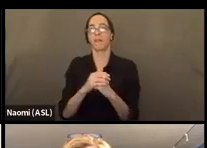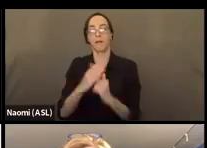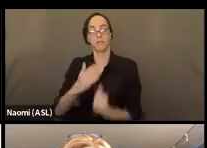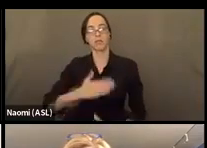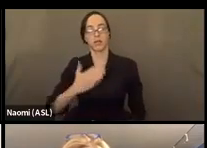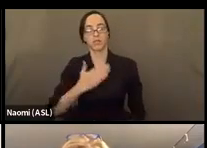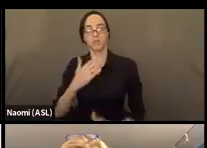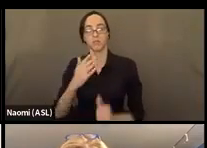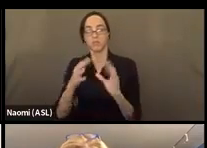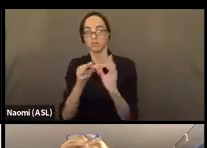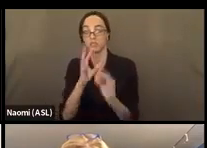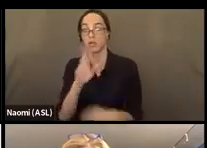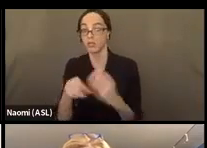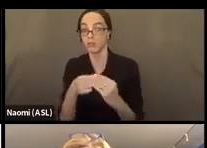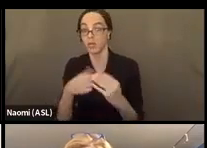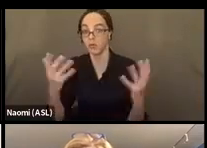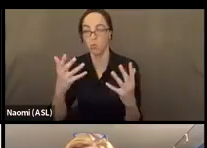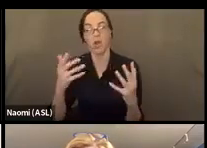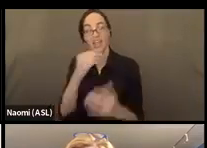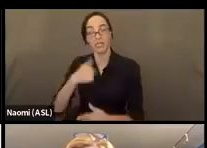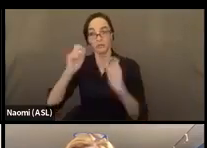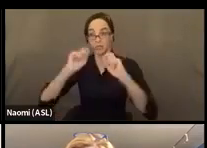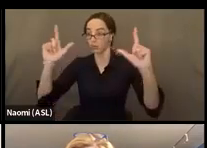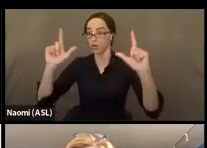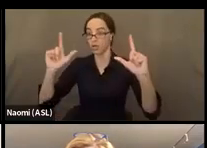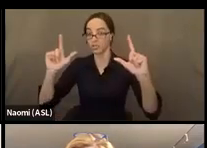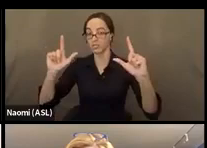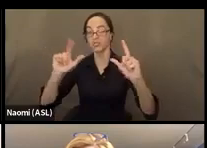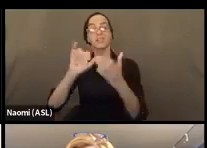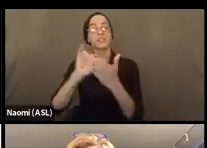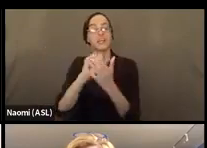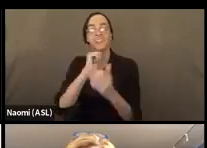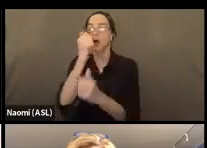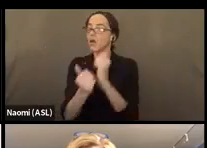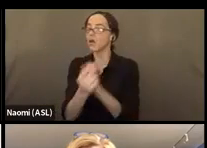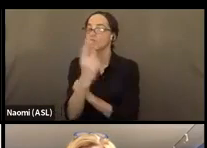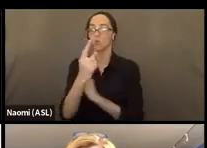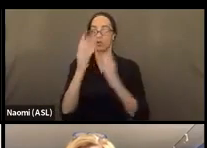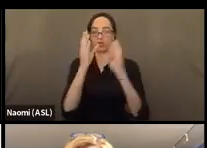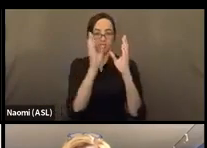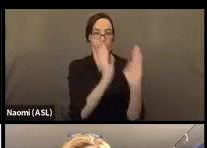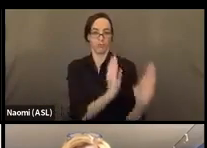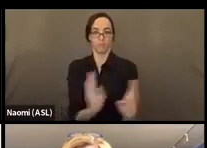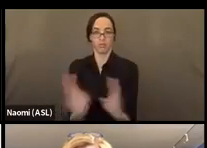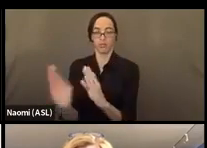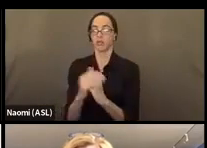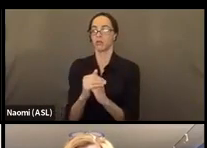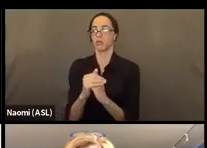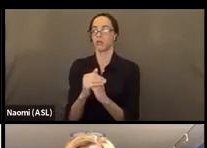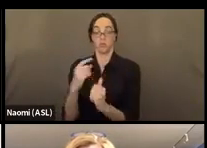is prepared when we call people to check on their plans i'm still surprised that people haven't